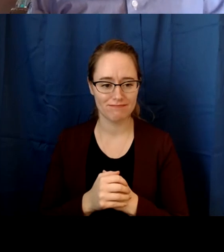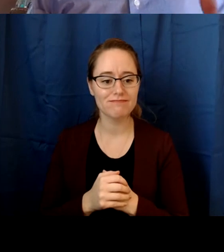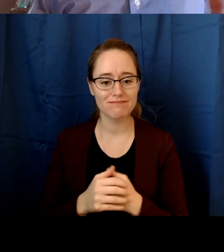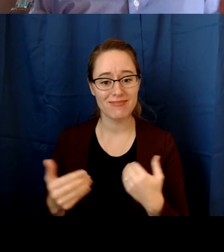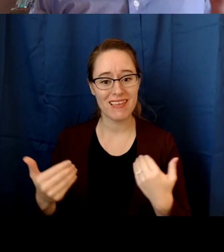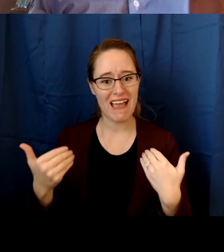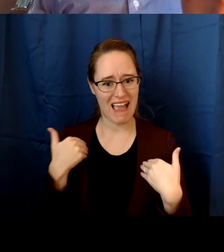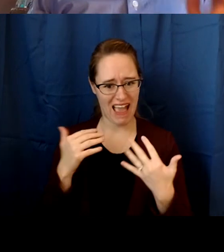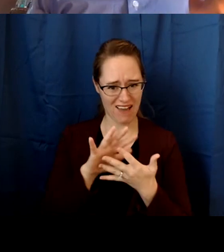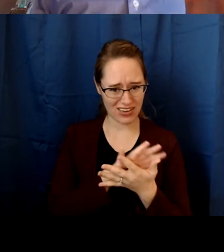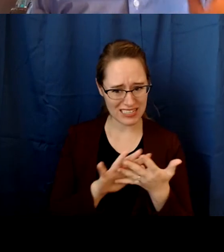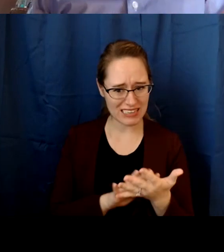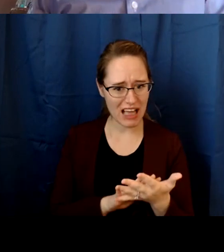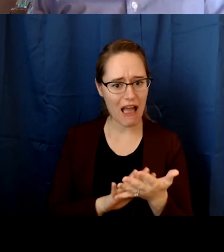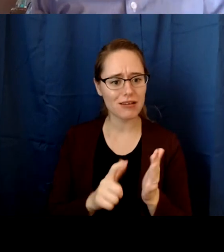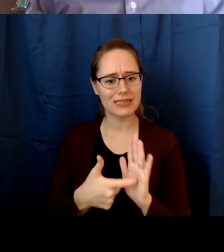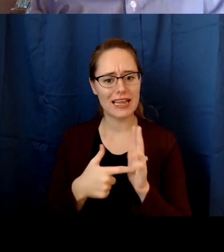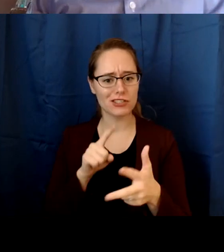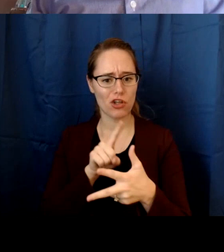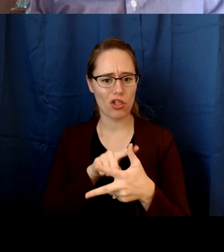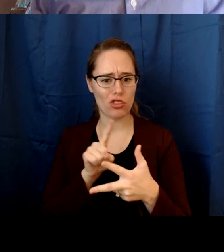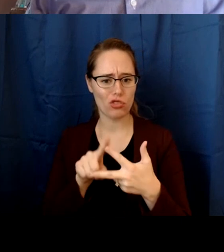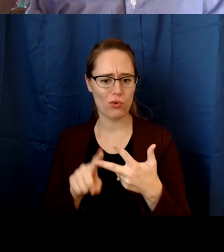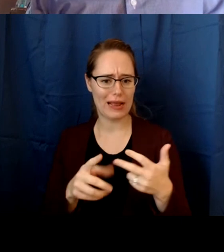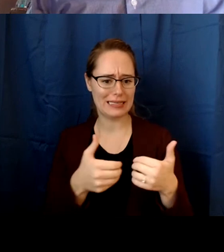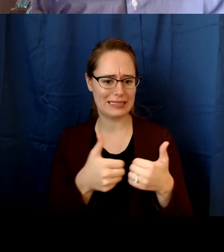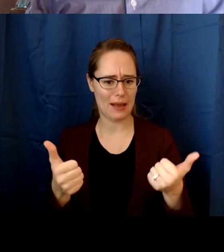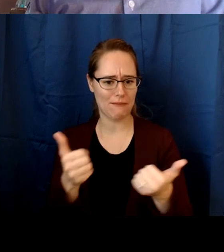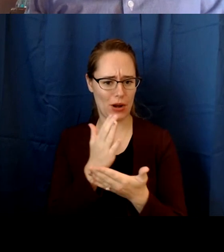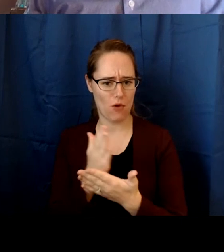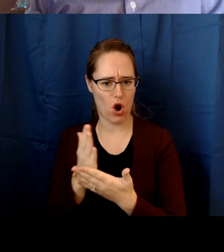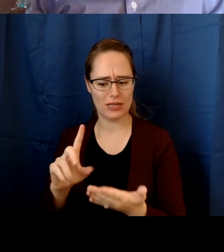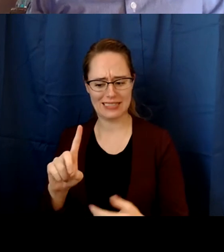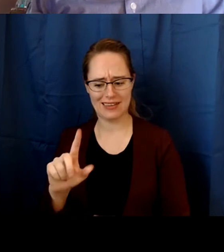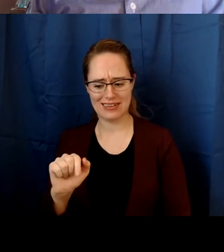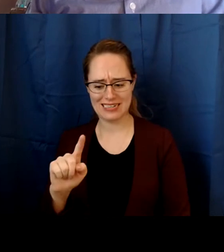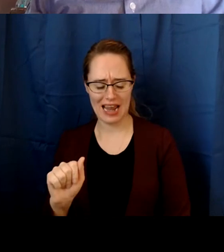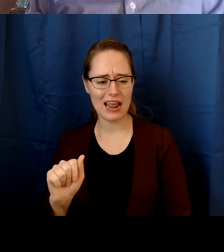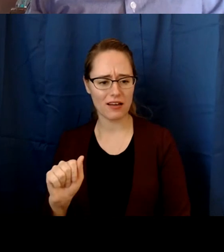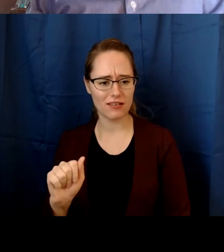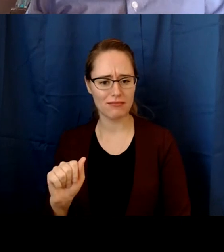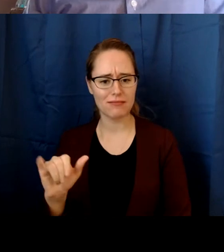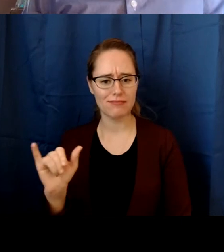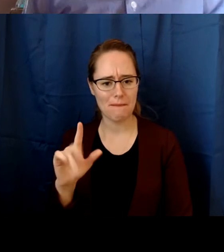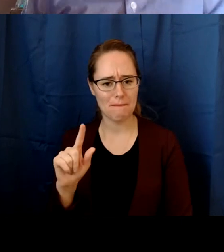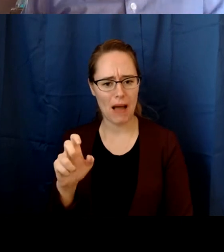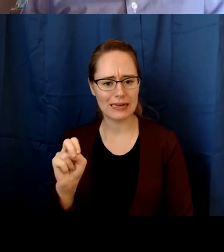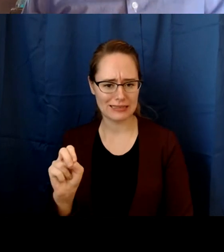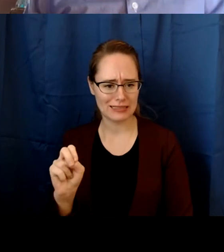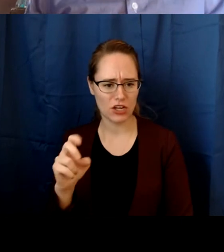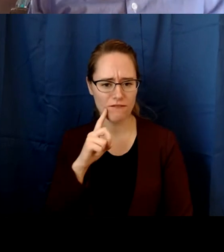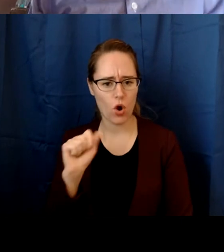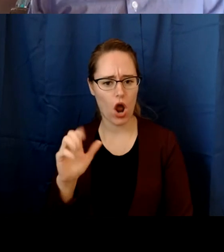calls with three separate pieces of data on the button of an accordion-- the accordion header.